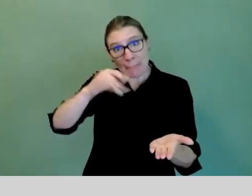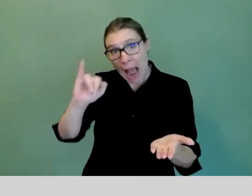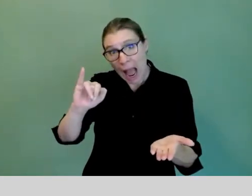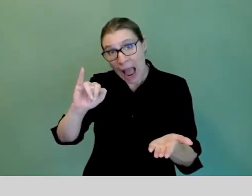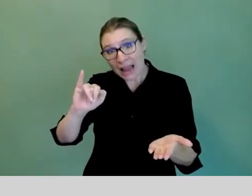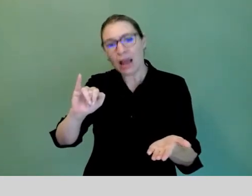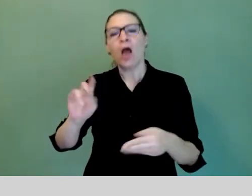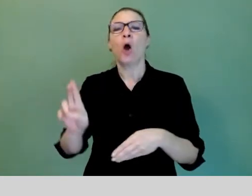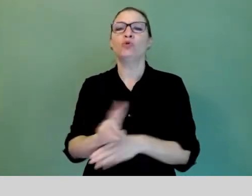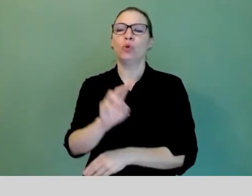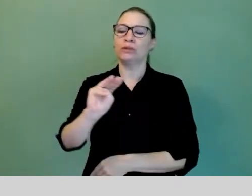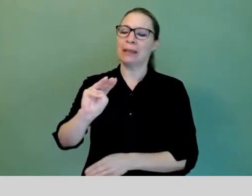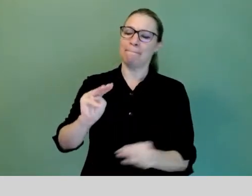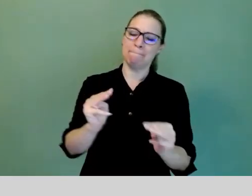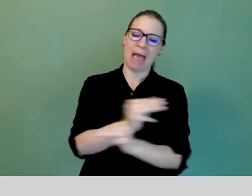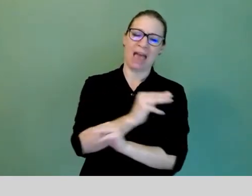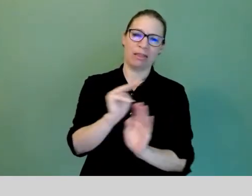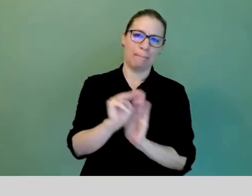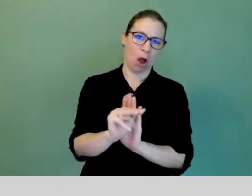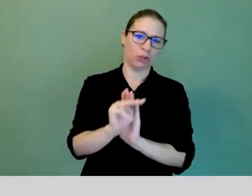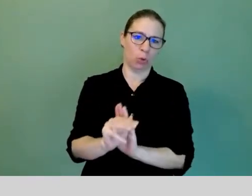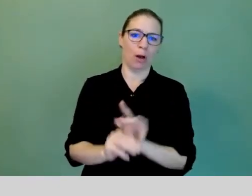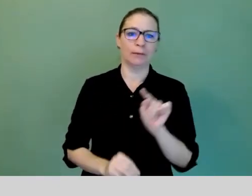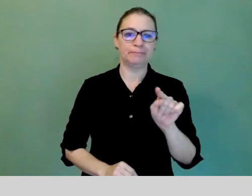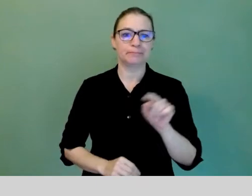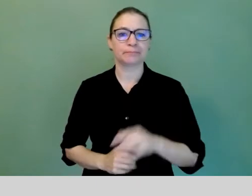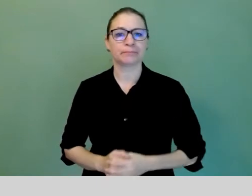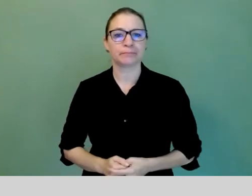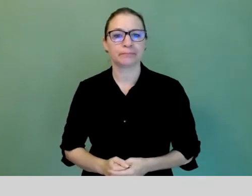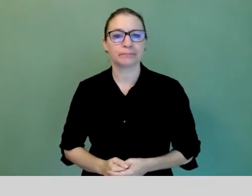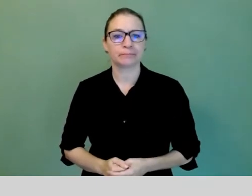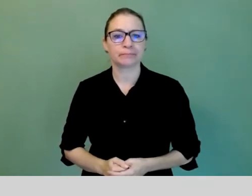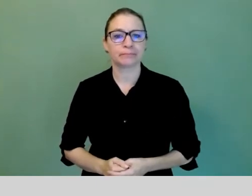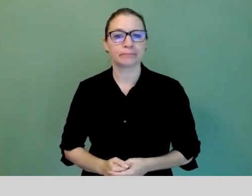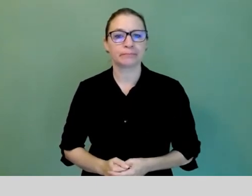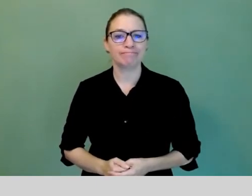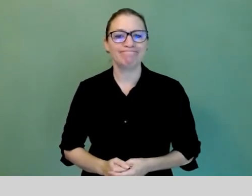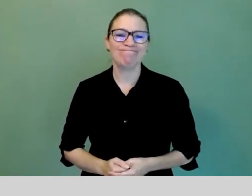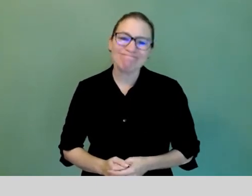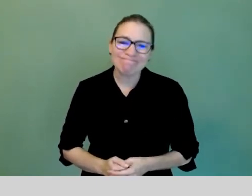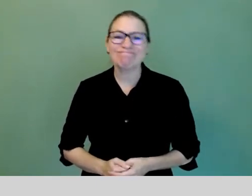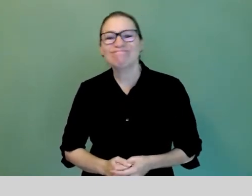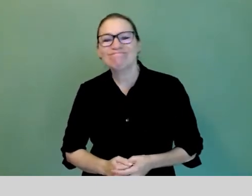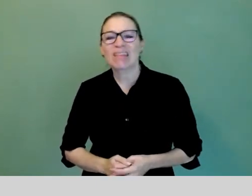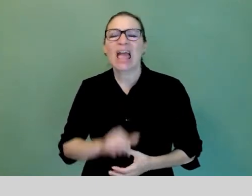Here's what it looks like. Unfortunately, it's not an exact value